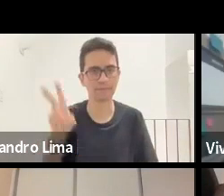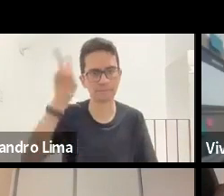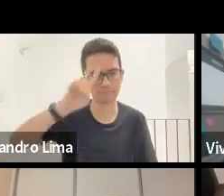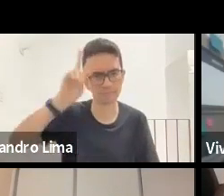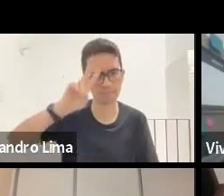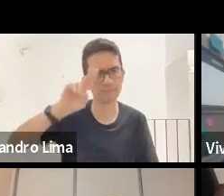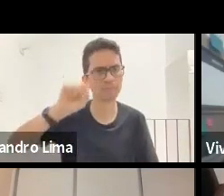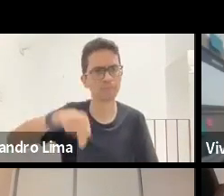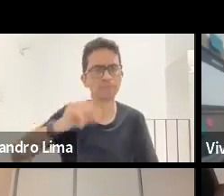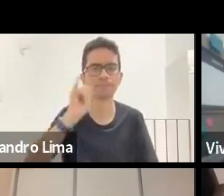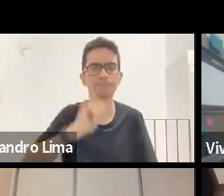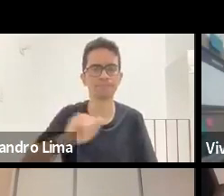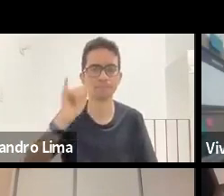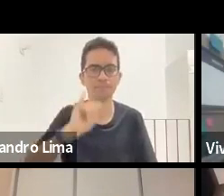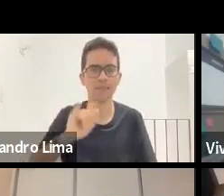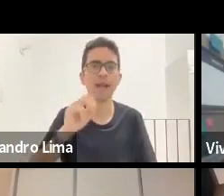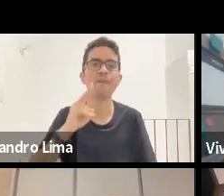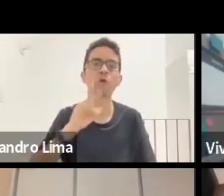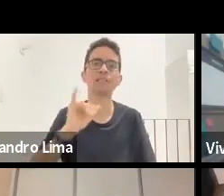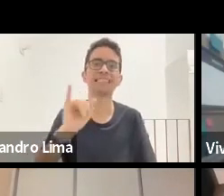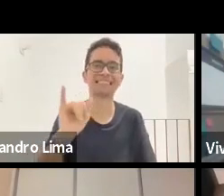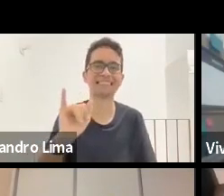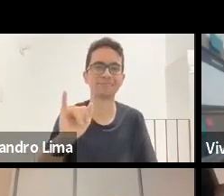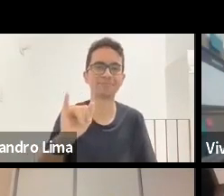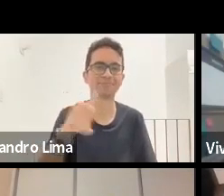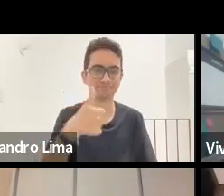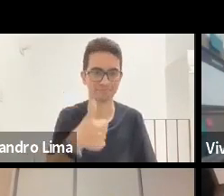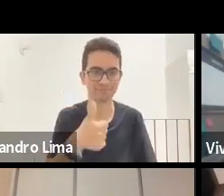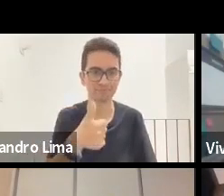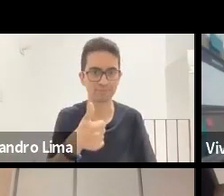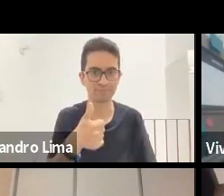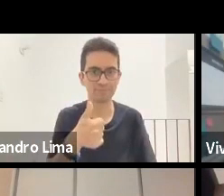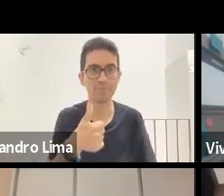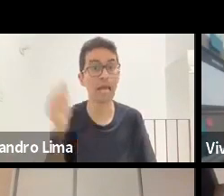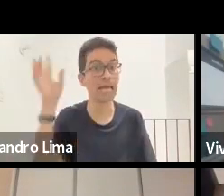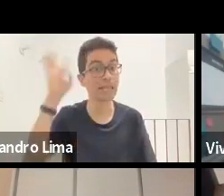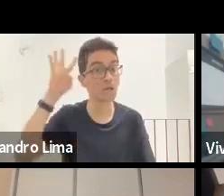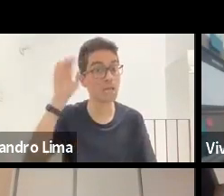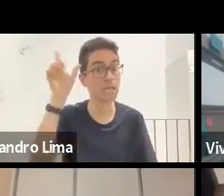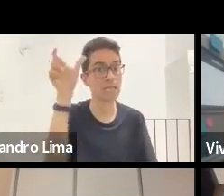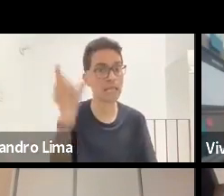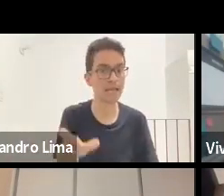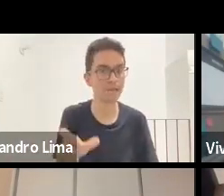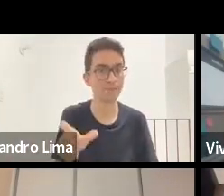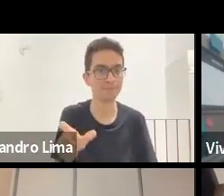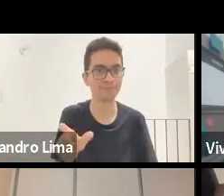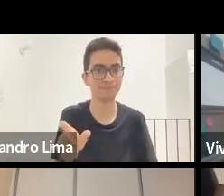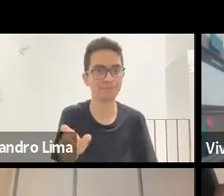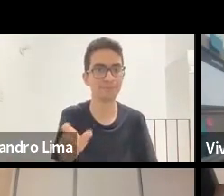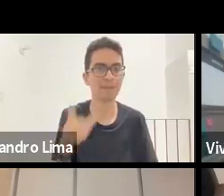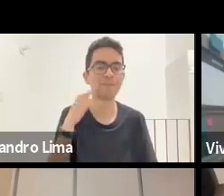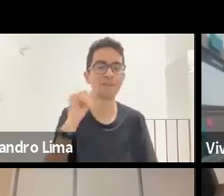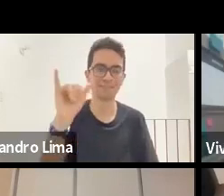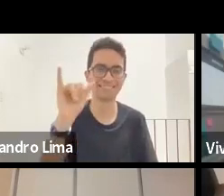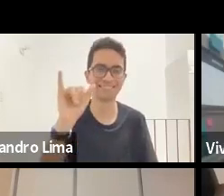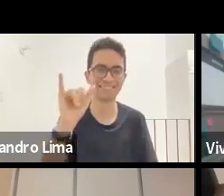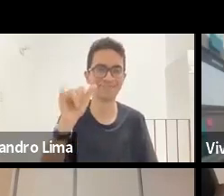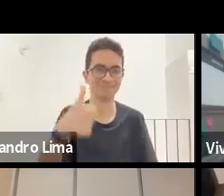history is really important if you set up the guide skis theory is generally known. wn as a Cultural, historical as a Cultural, historical theory. y, and the there too